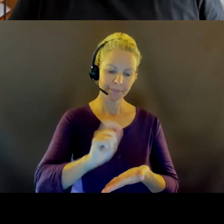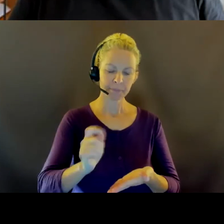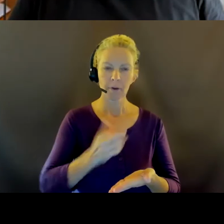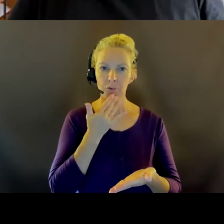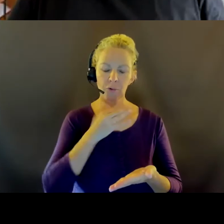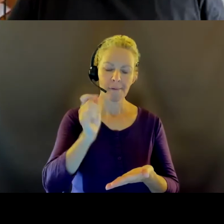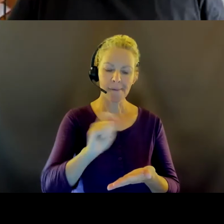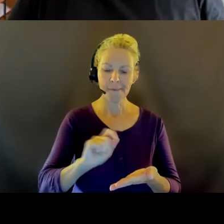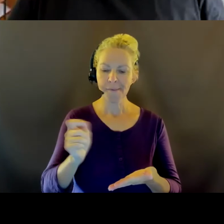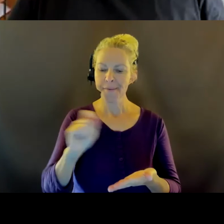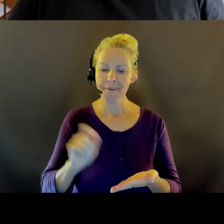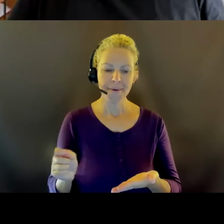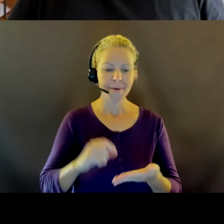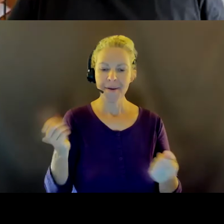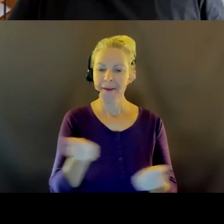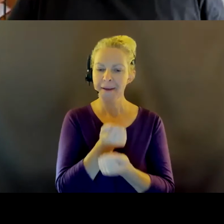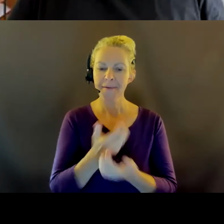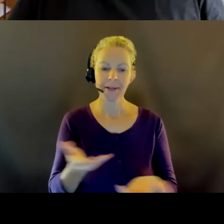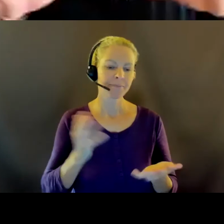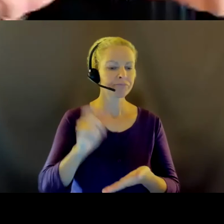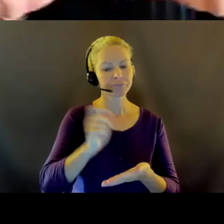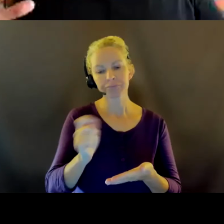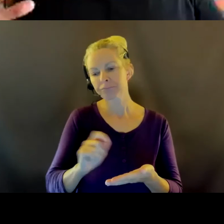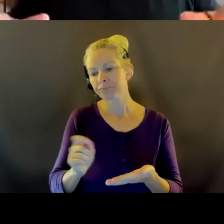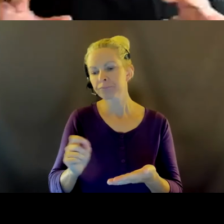We are all coloring the provinces.